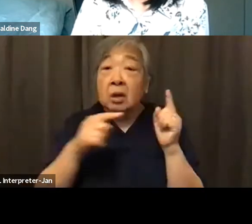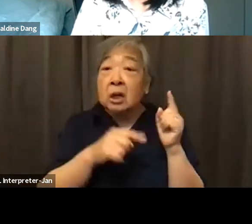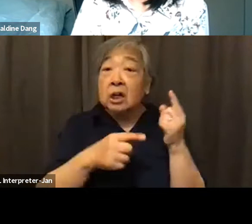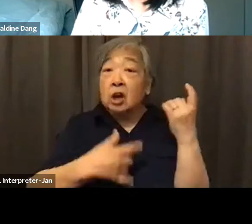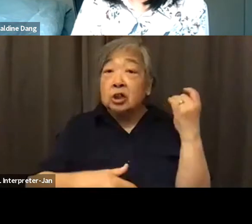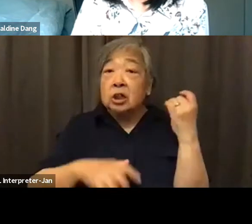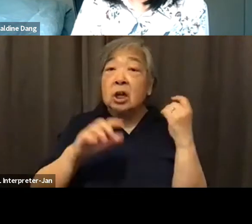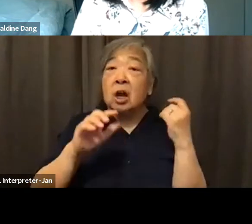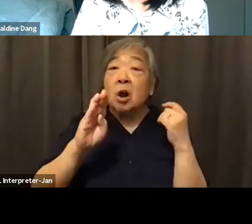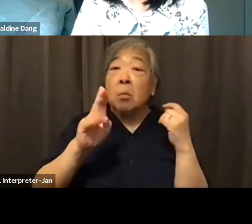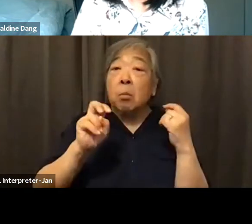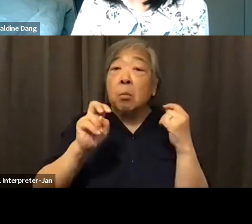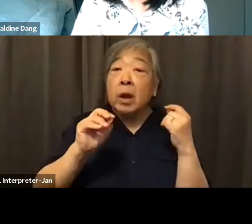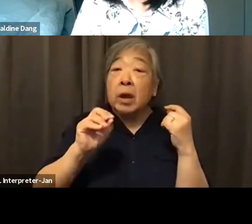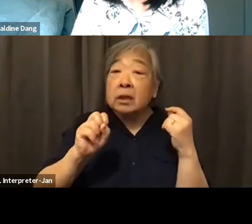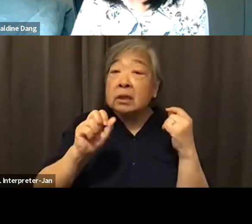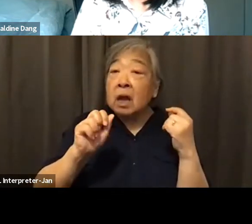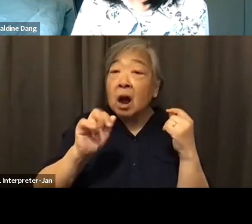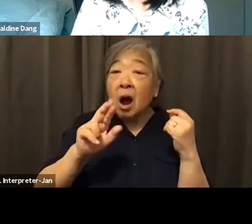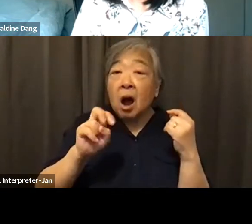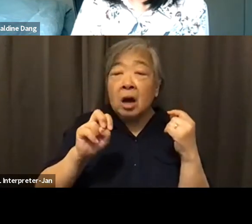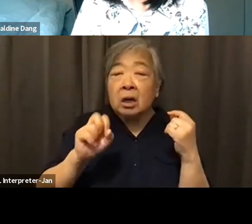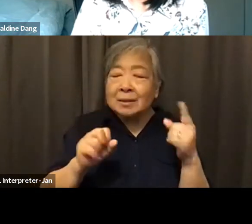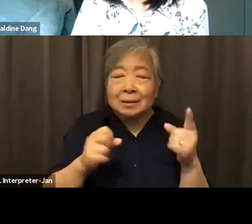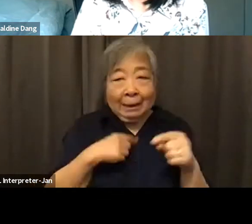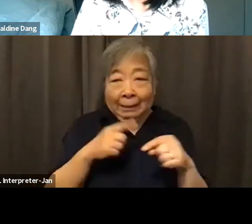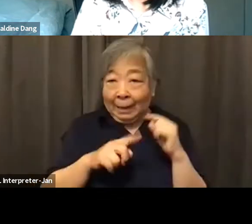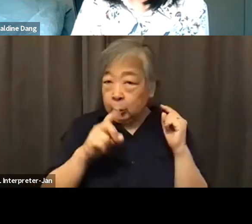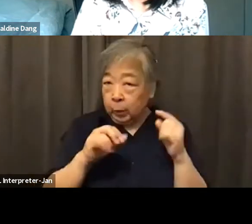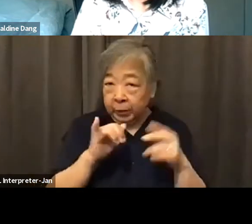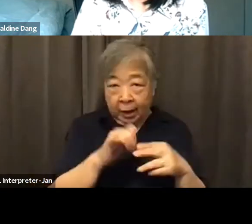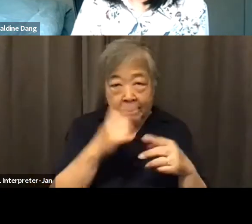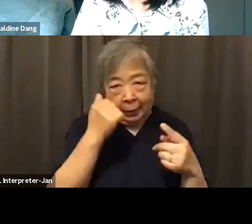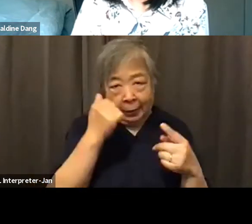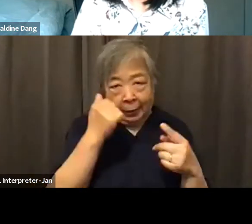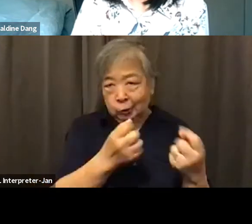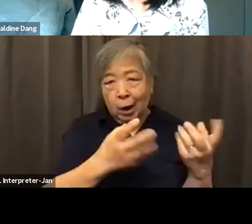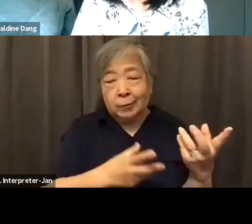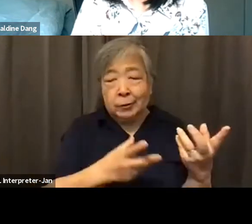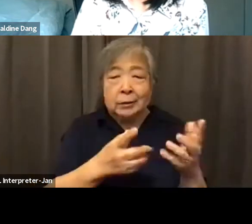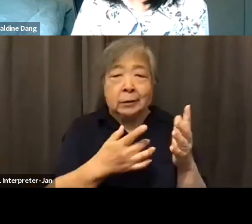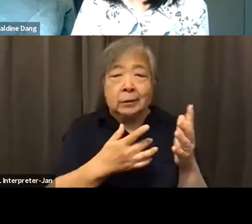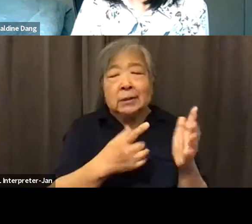drivers often don't obey traffic signals so he said it could be pretty dangerous for me